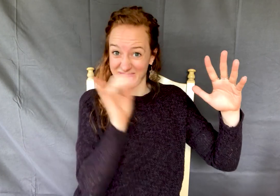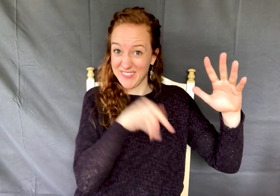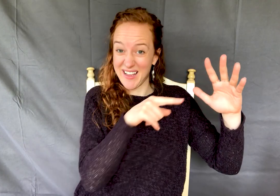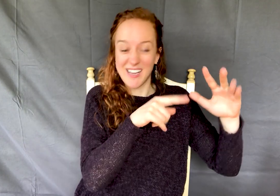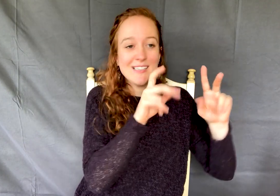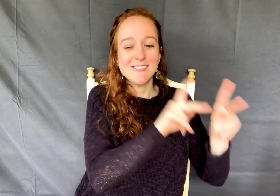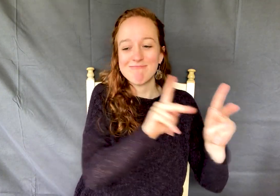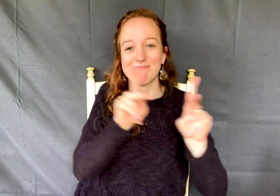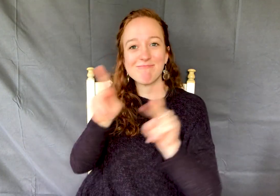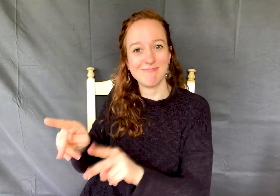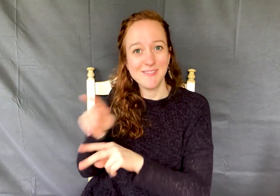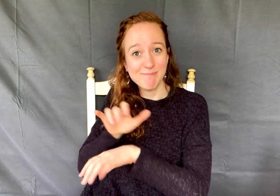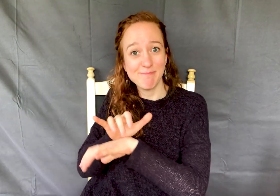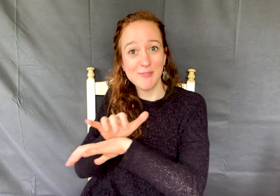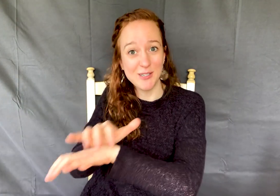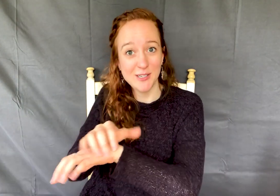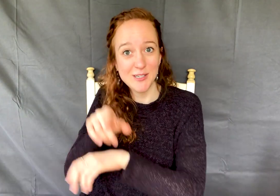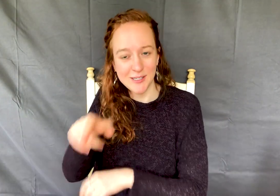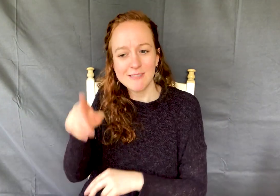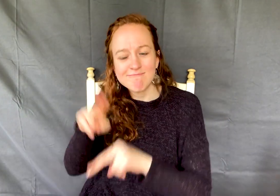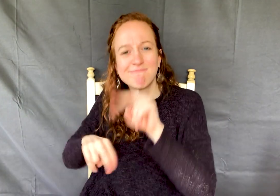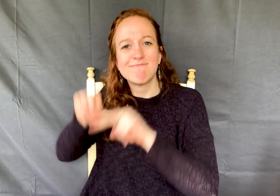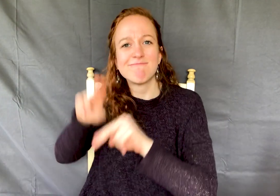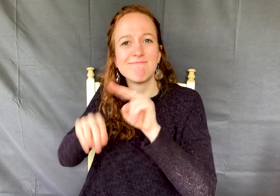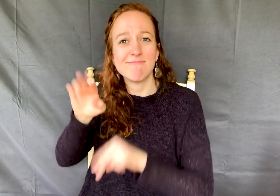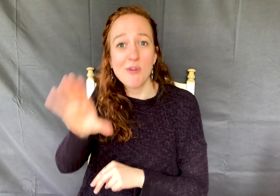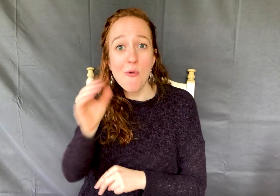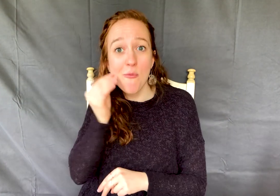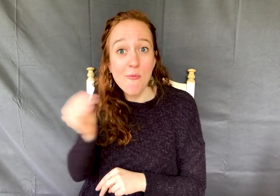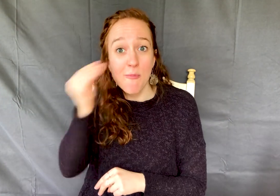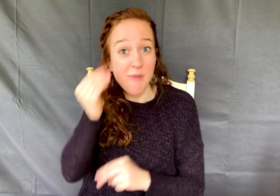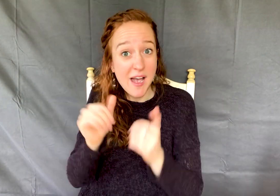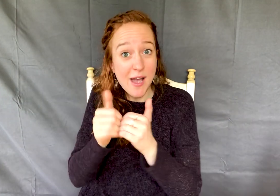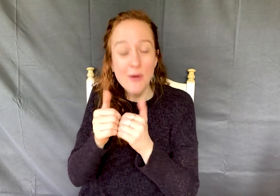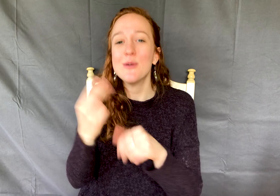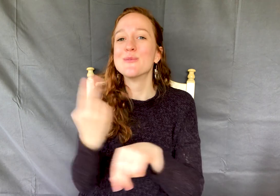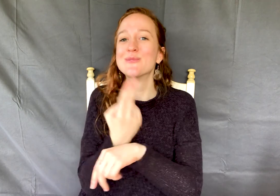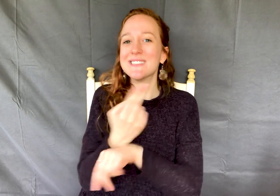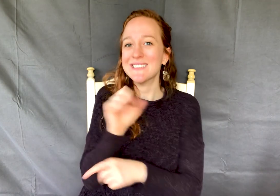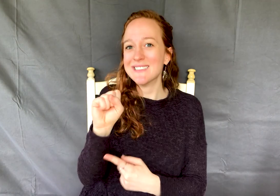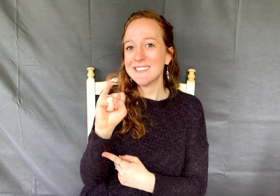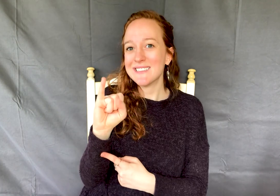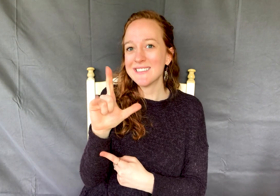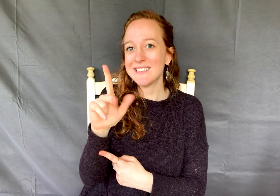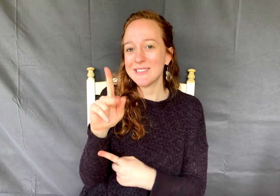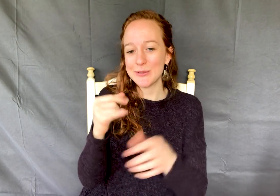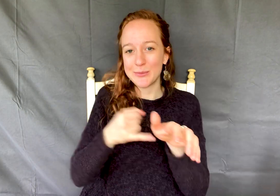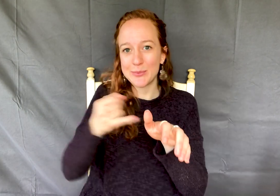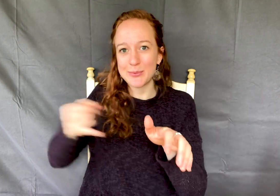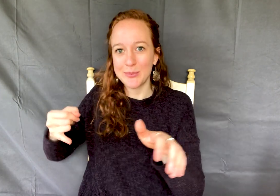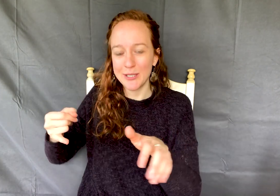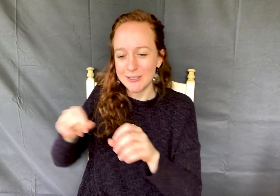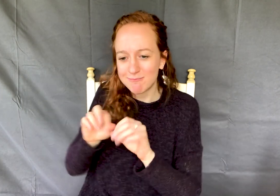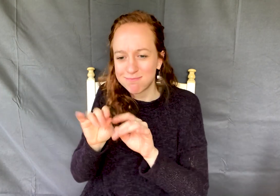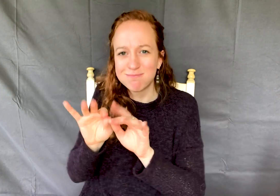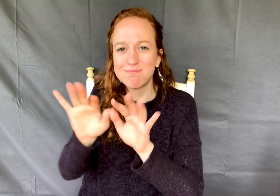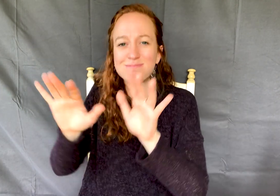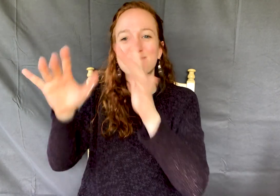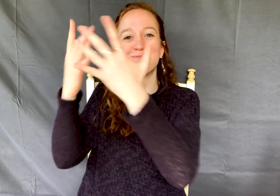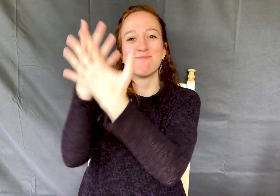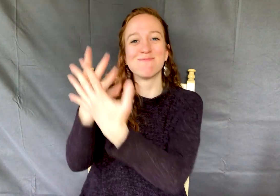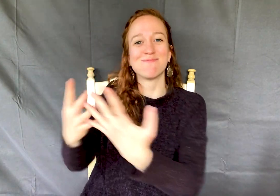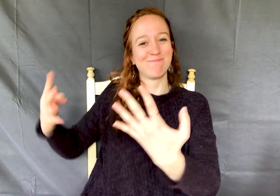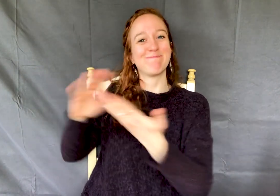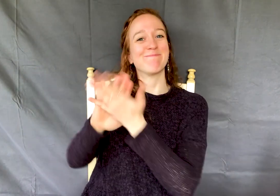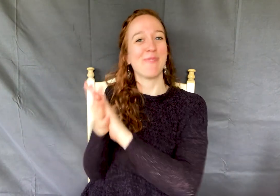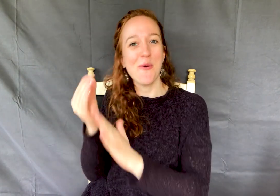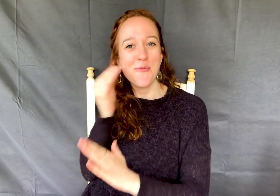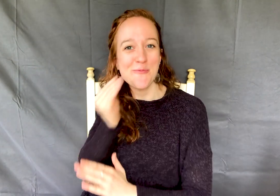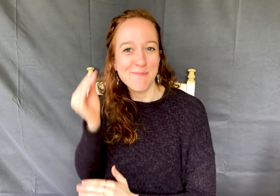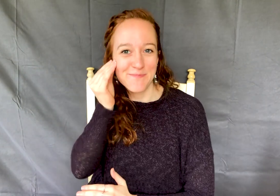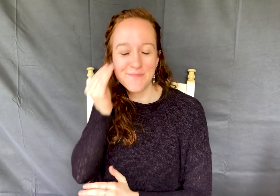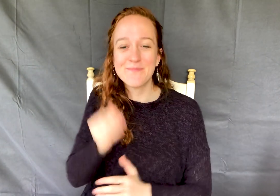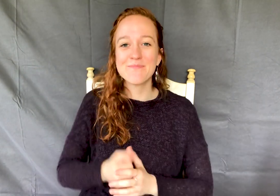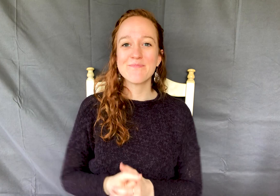Instead of the boards, spiders produce silk threads to build their web homes.